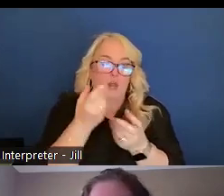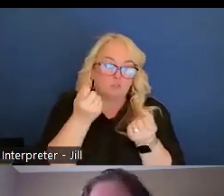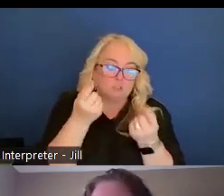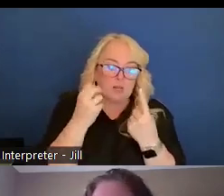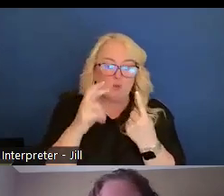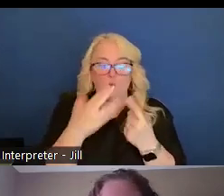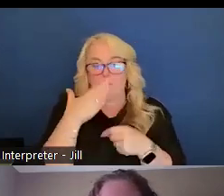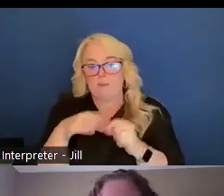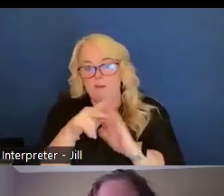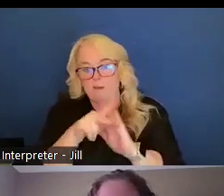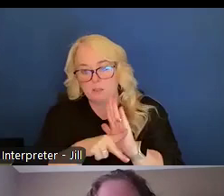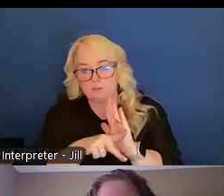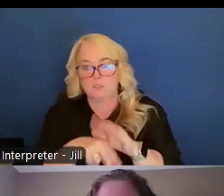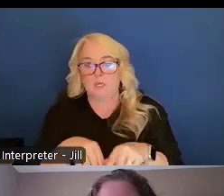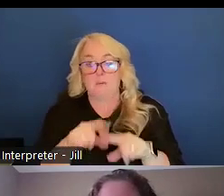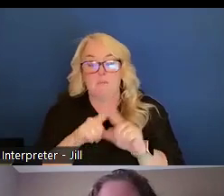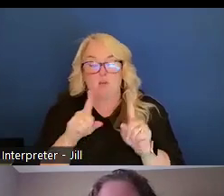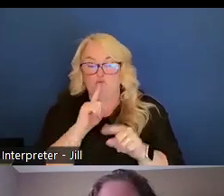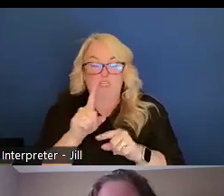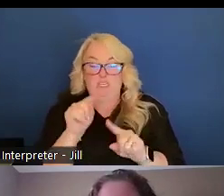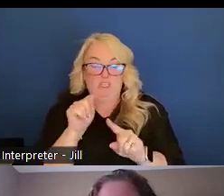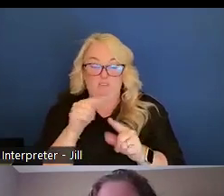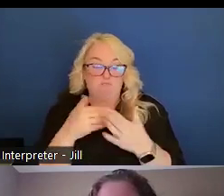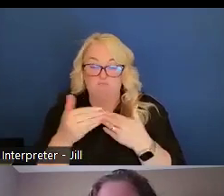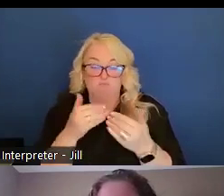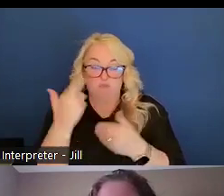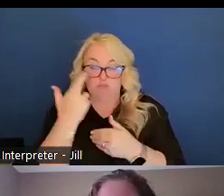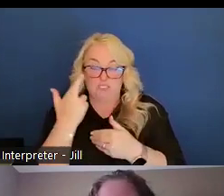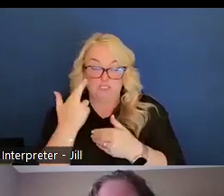policy, either reason doesn't really matter. What you're